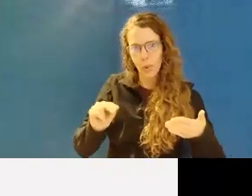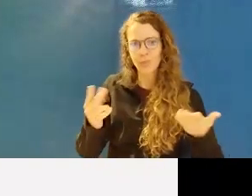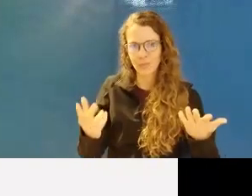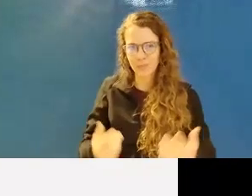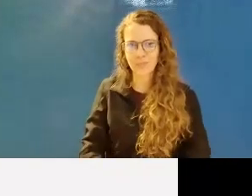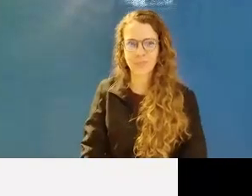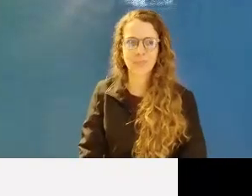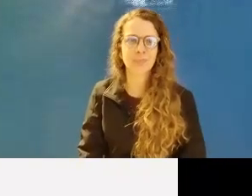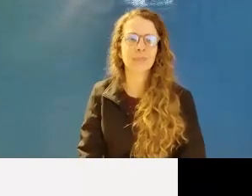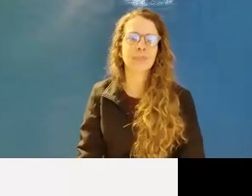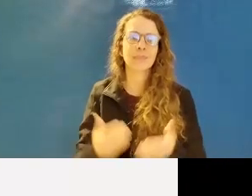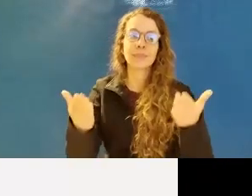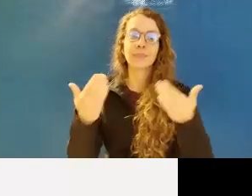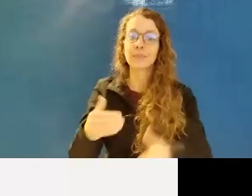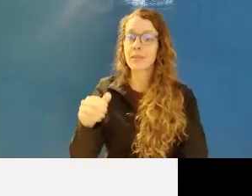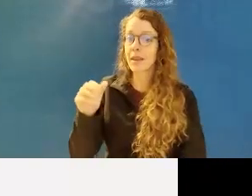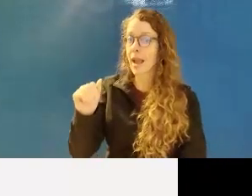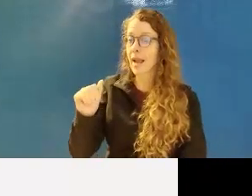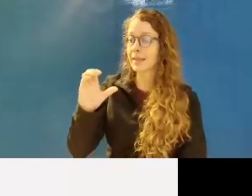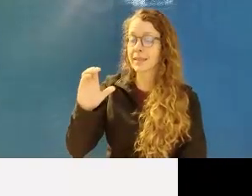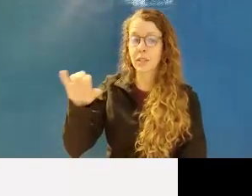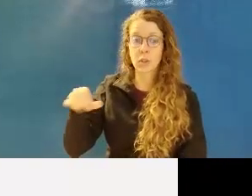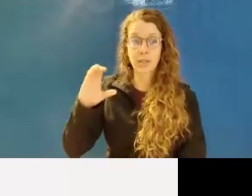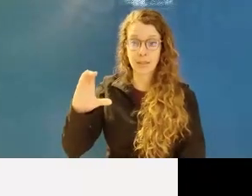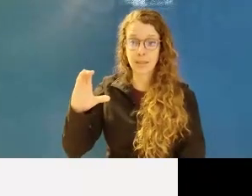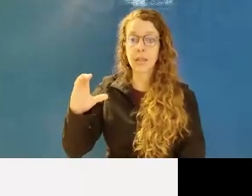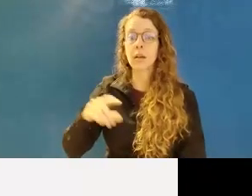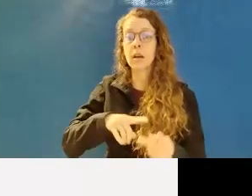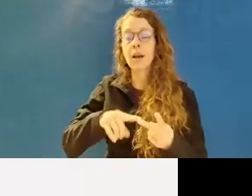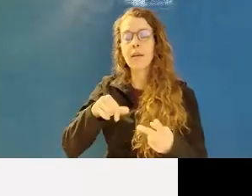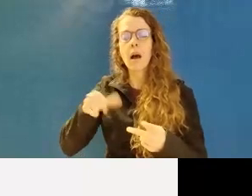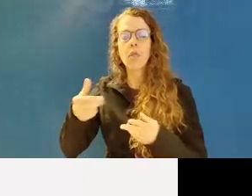Now ACCJC also provided a resource to help institutions,